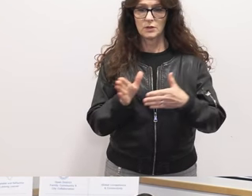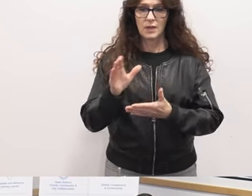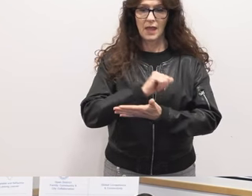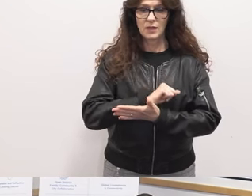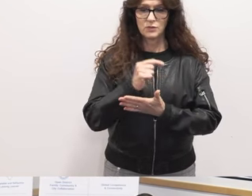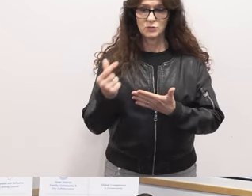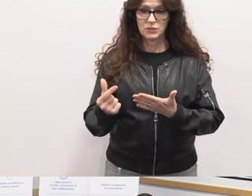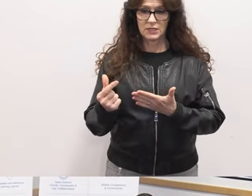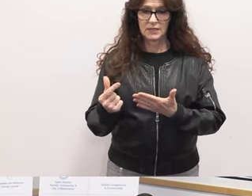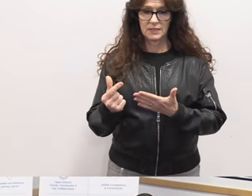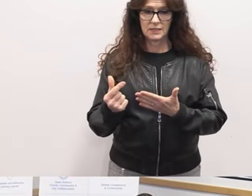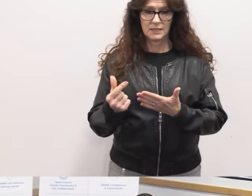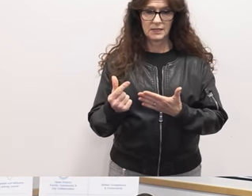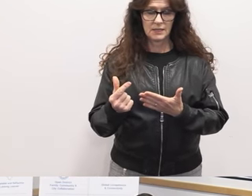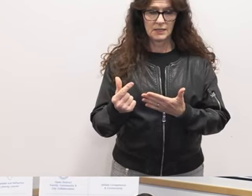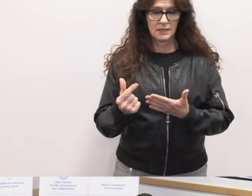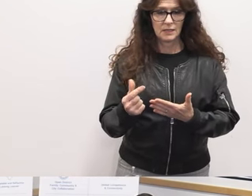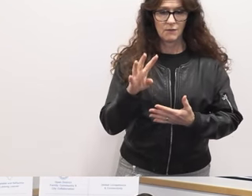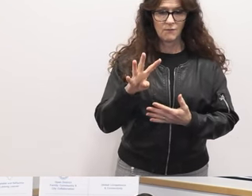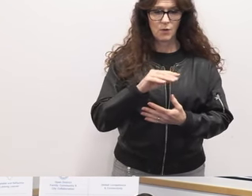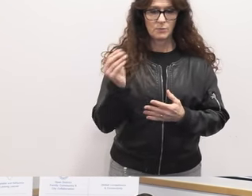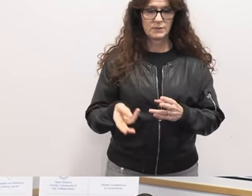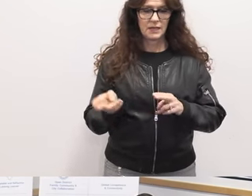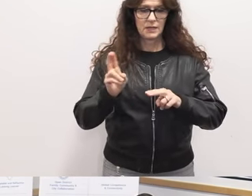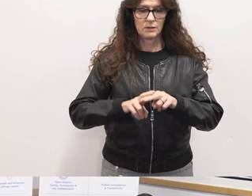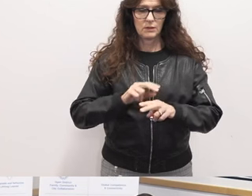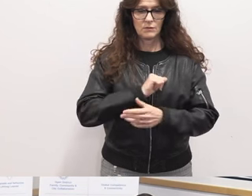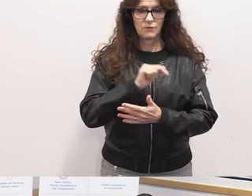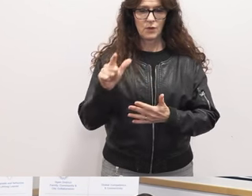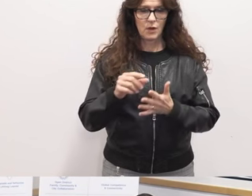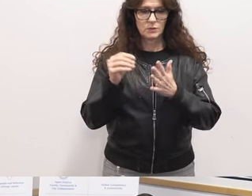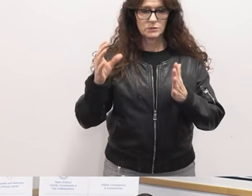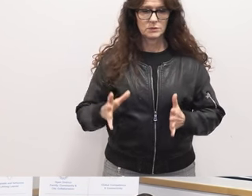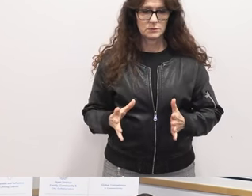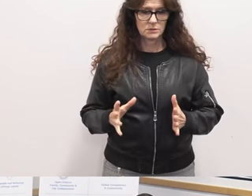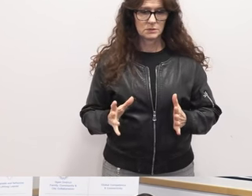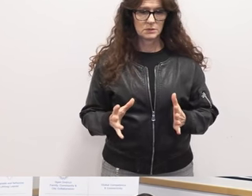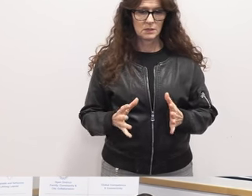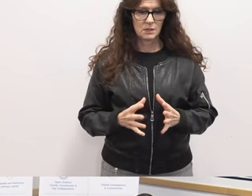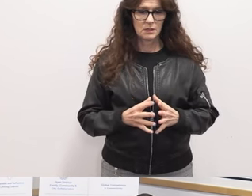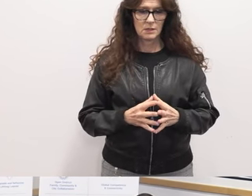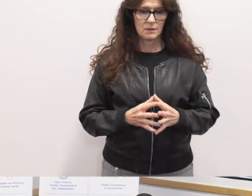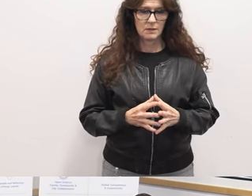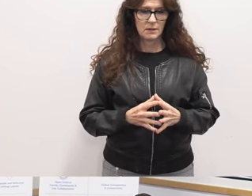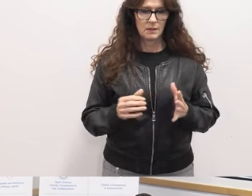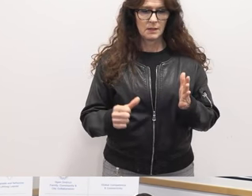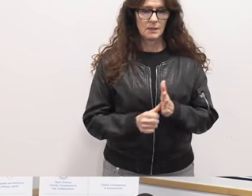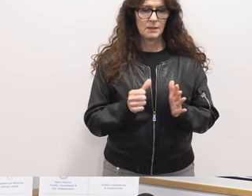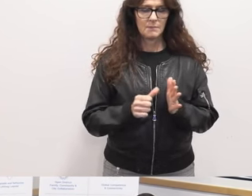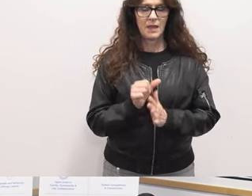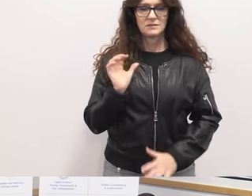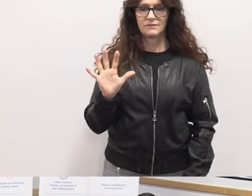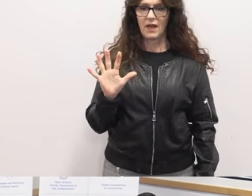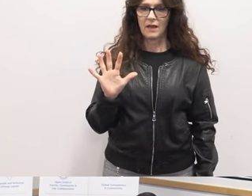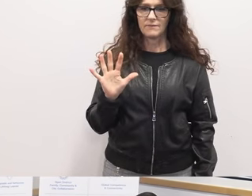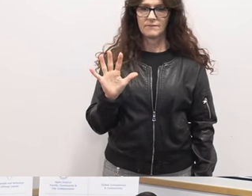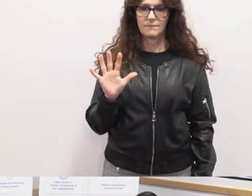you see a 4% increase for all students. [Juan Benitez] Can you tell me what page again? [Jill Baker] Page five. Page five.